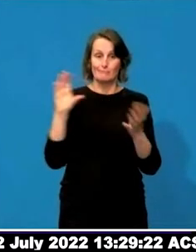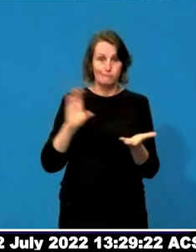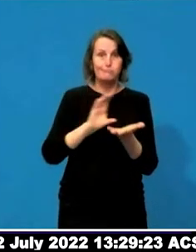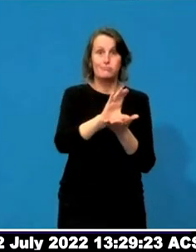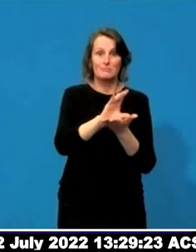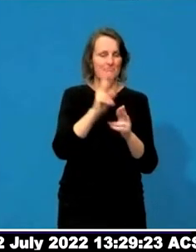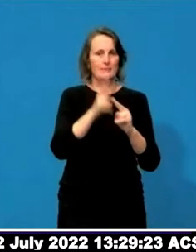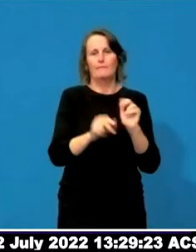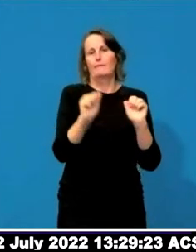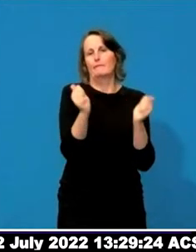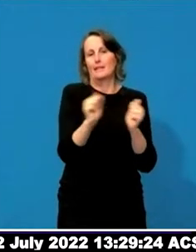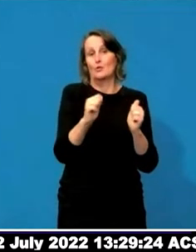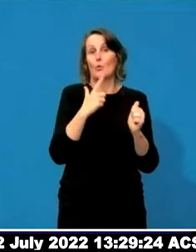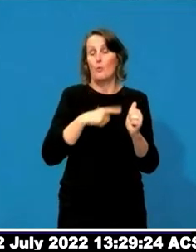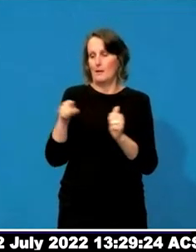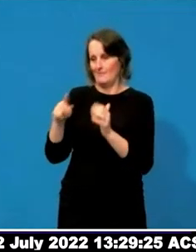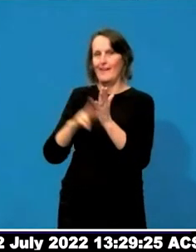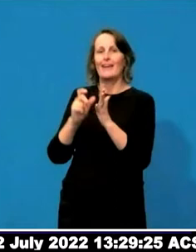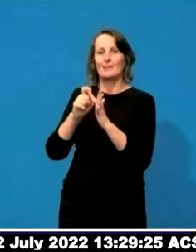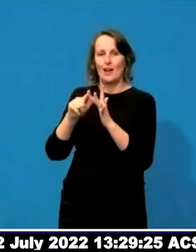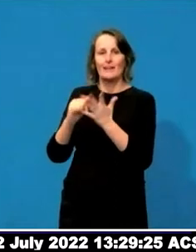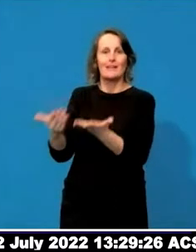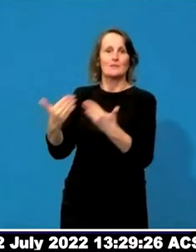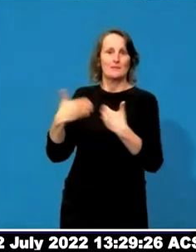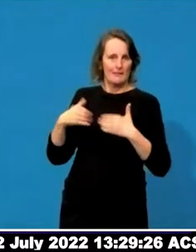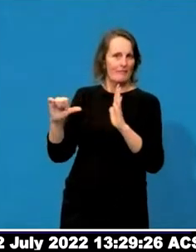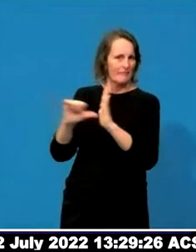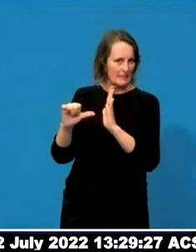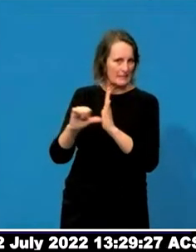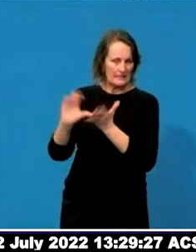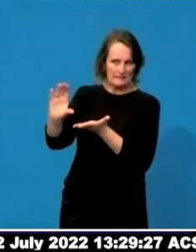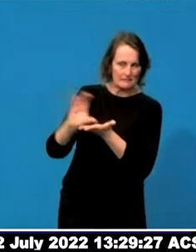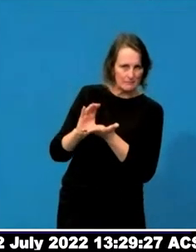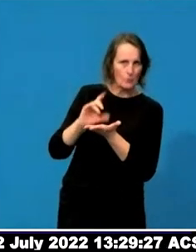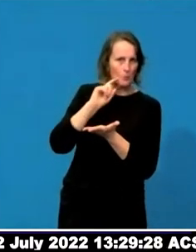because funding was being handed over to the Commonwealth for the NDIS.